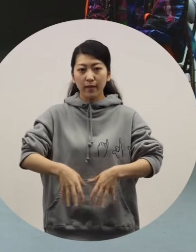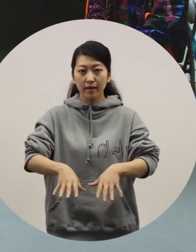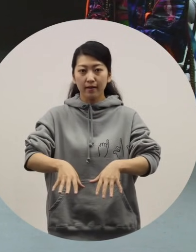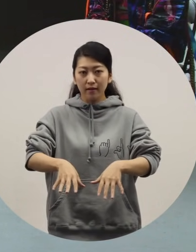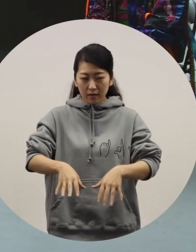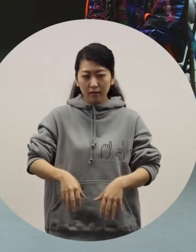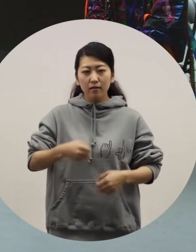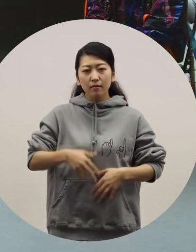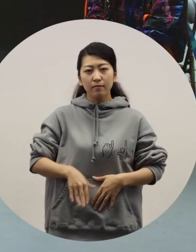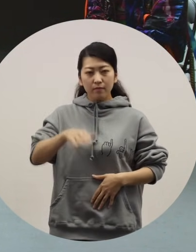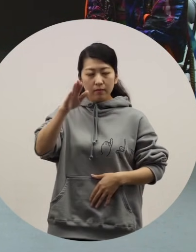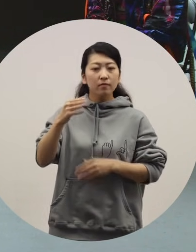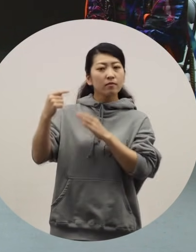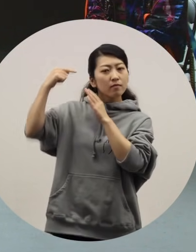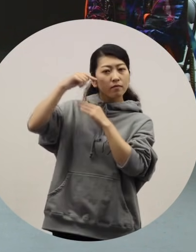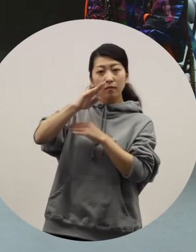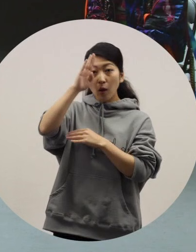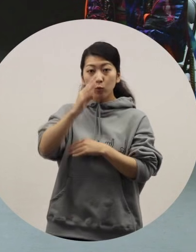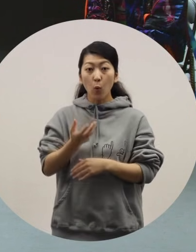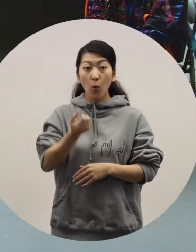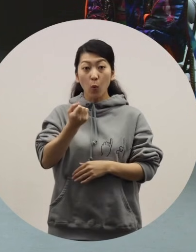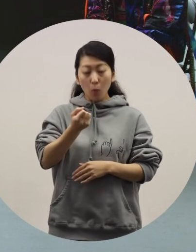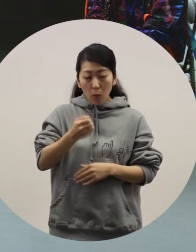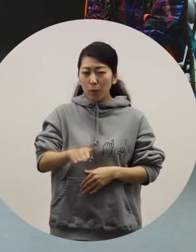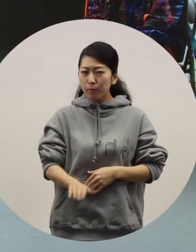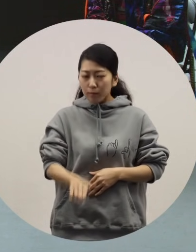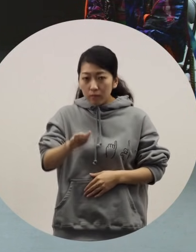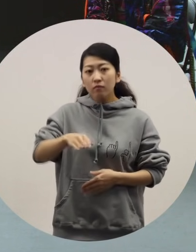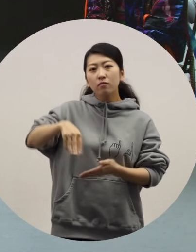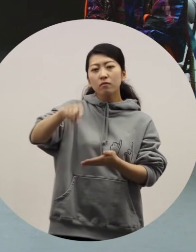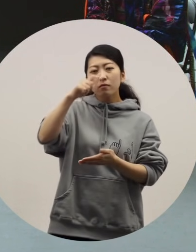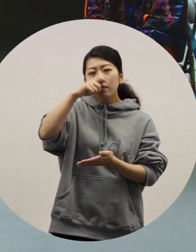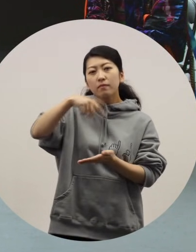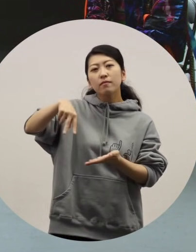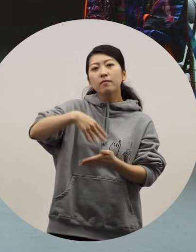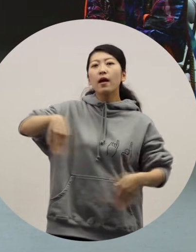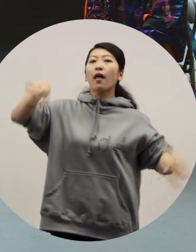He learned classic ballet as a child. He happened to be born deaf.